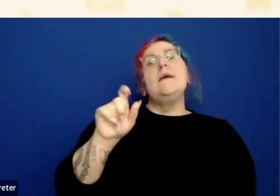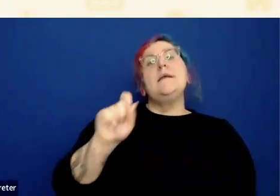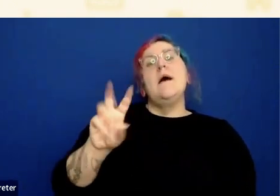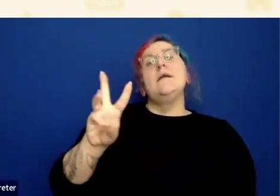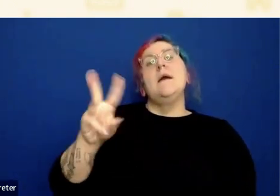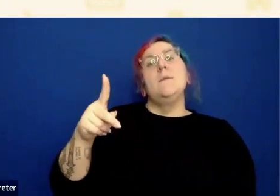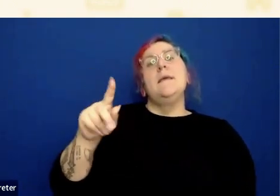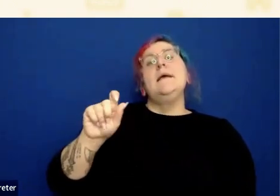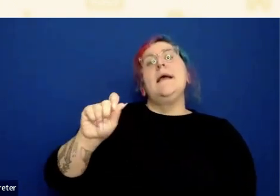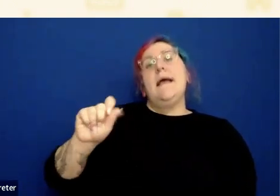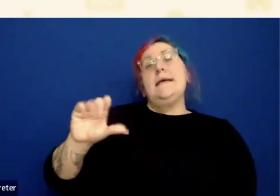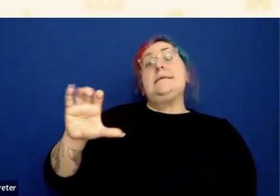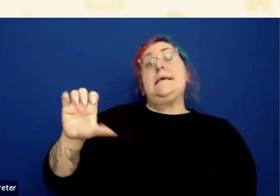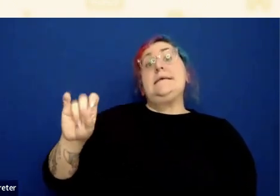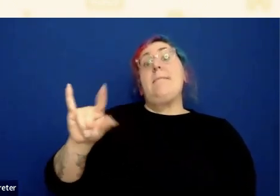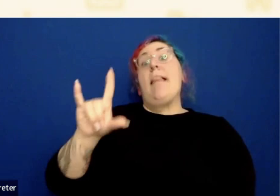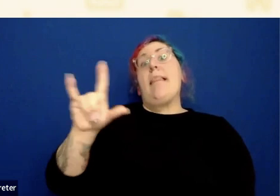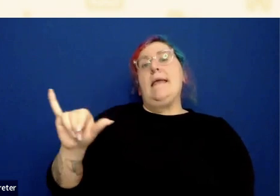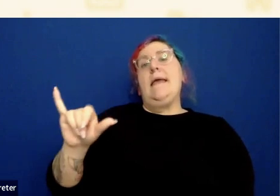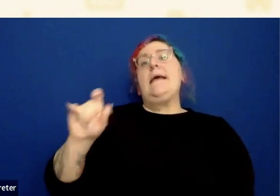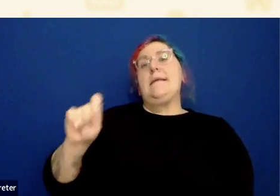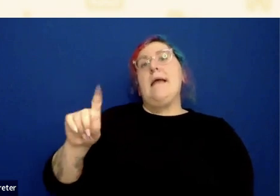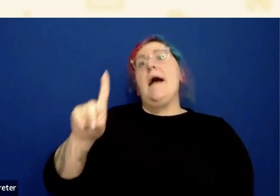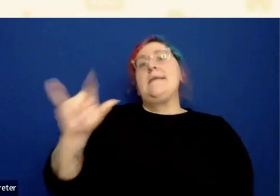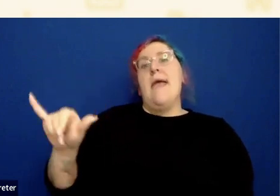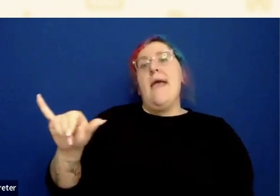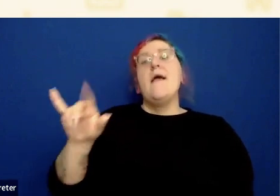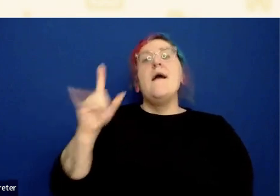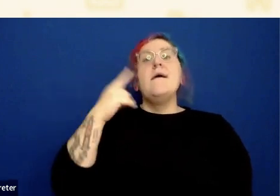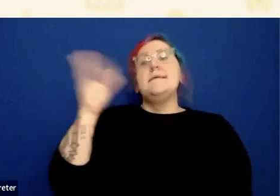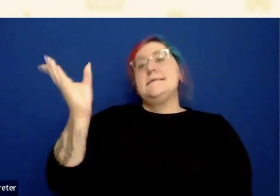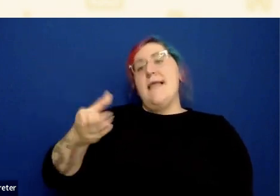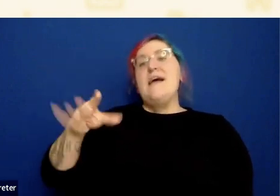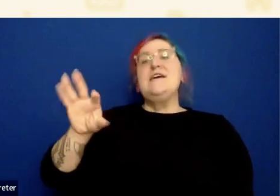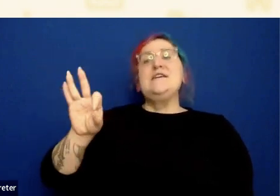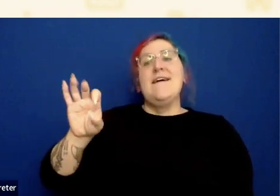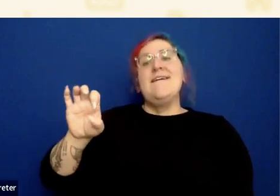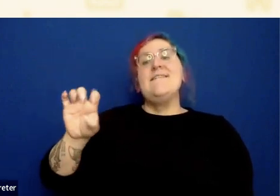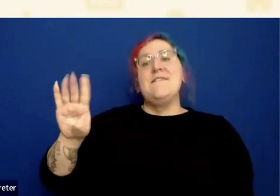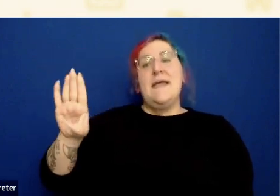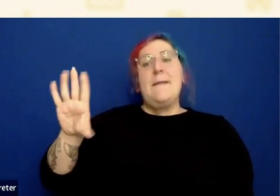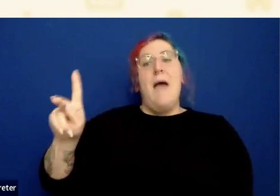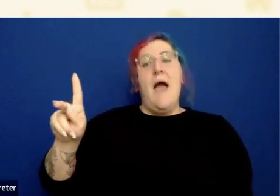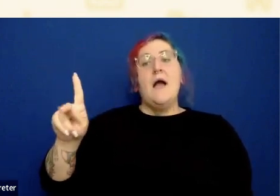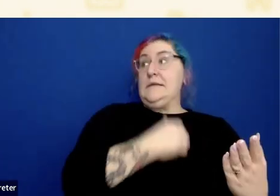to provide anonymous feedback on all speakers on their presentations, and enter to win a t-shirt.